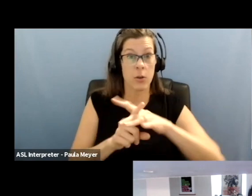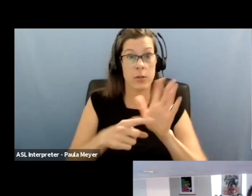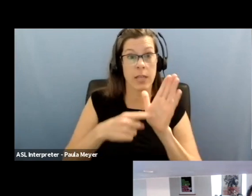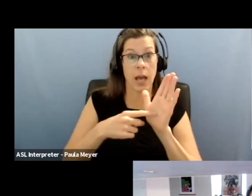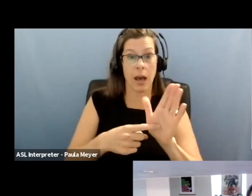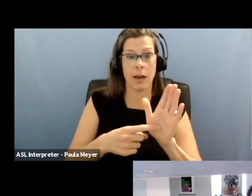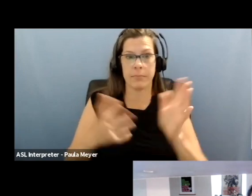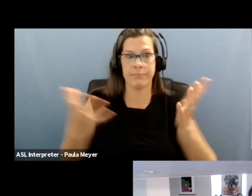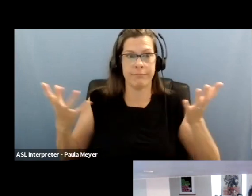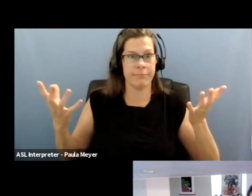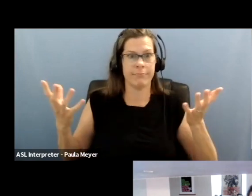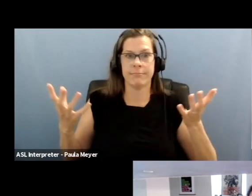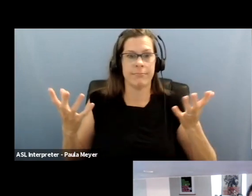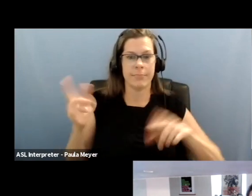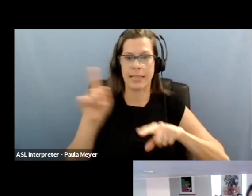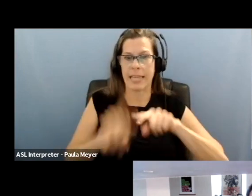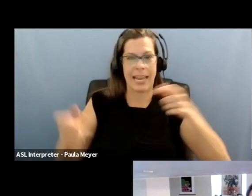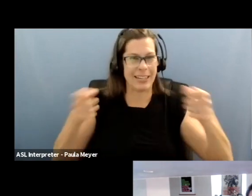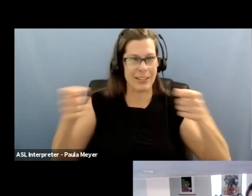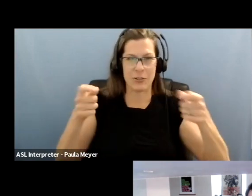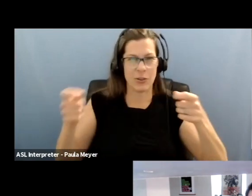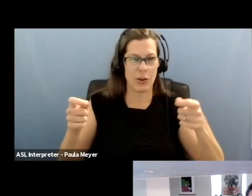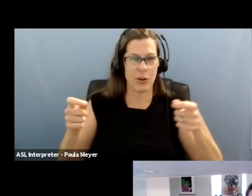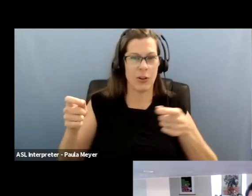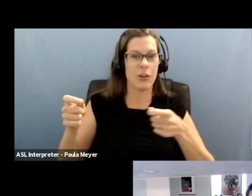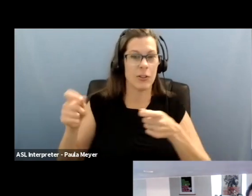whereas StreamText is the most direct line to the CART captioner.